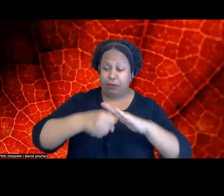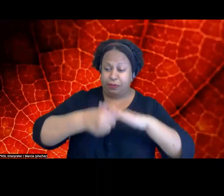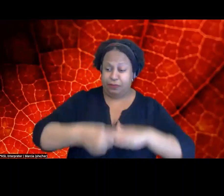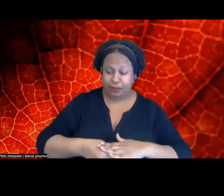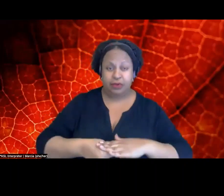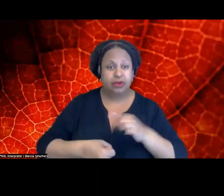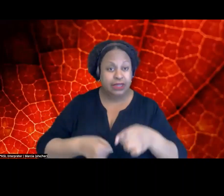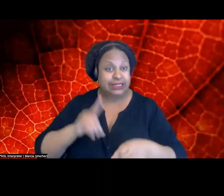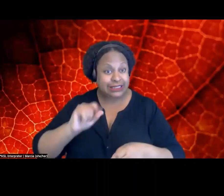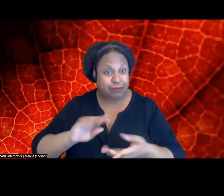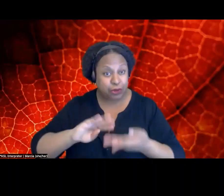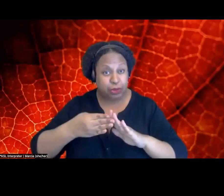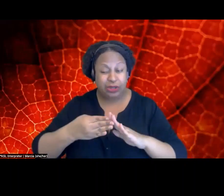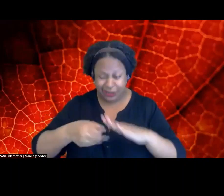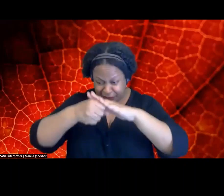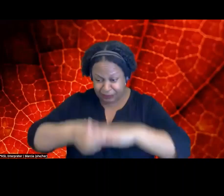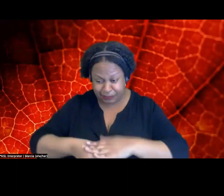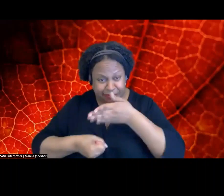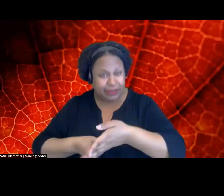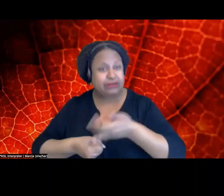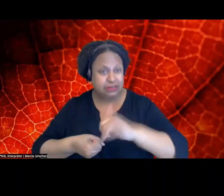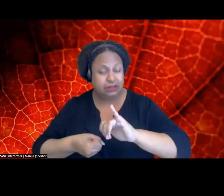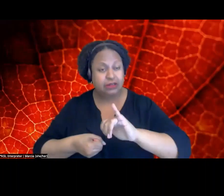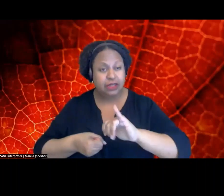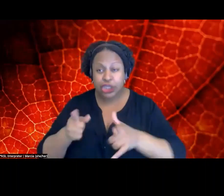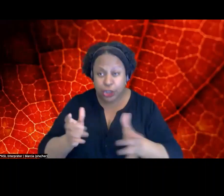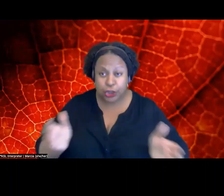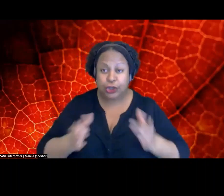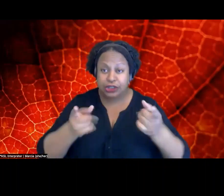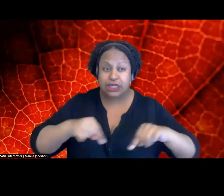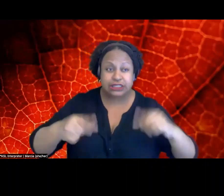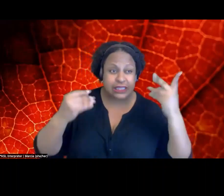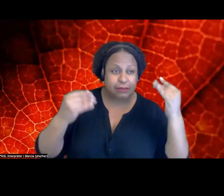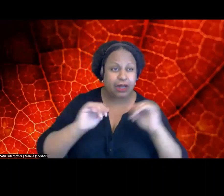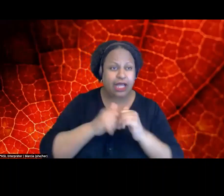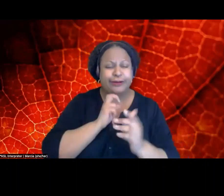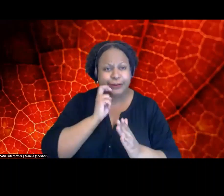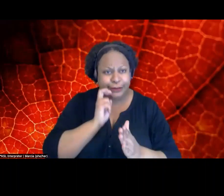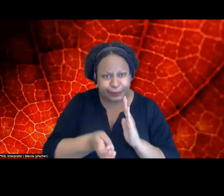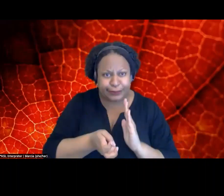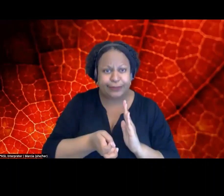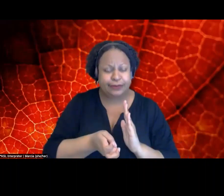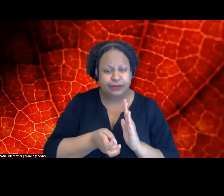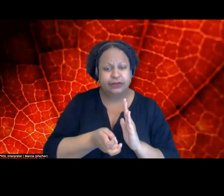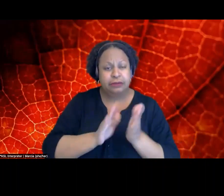He encouraged us to think about how to really engage with the idea of true